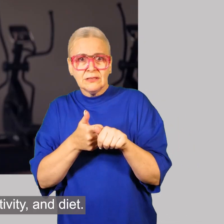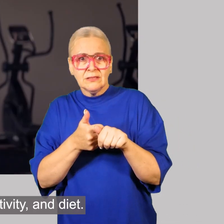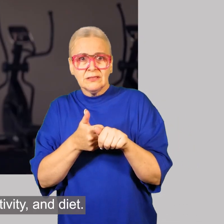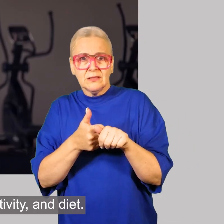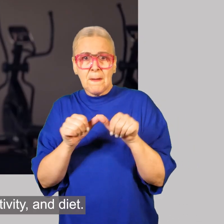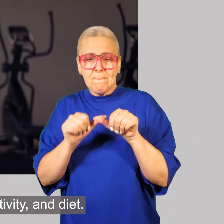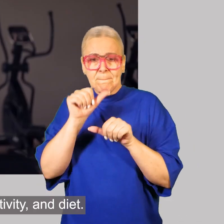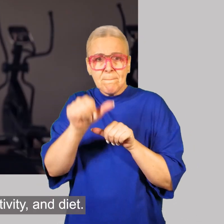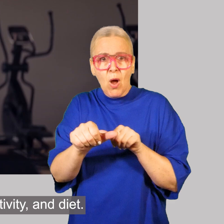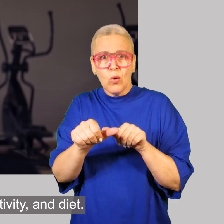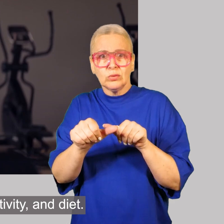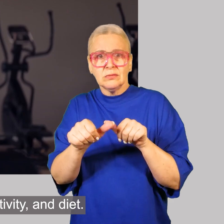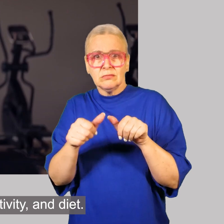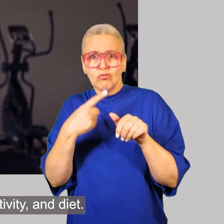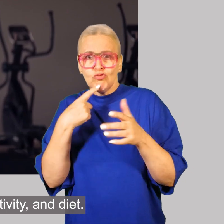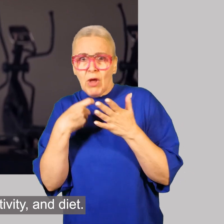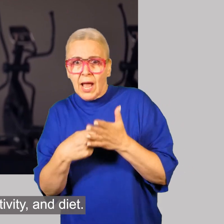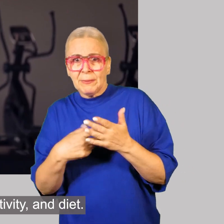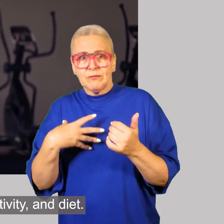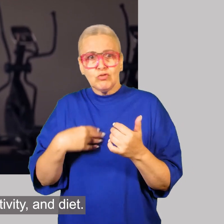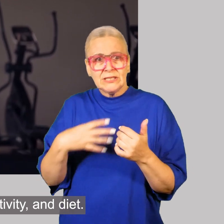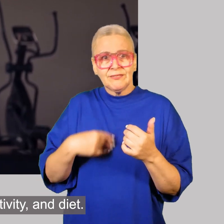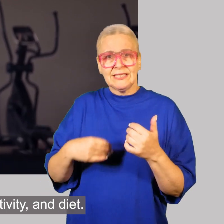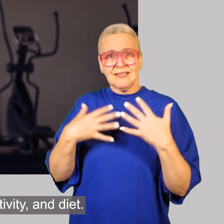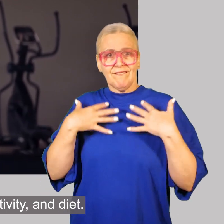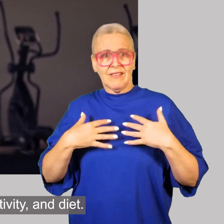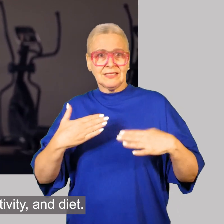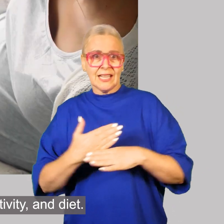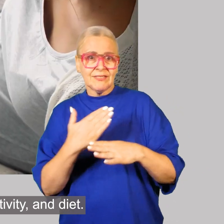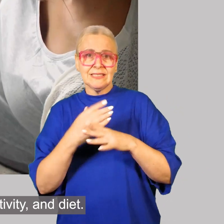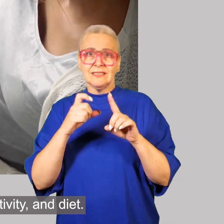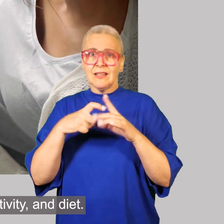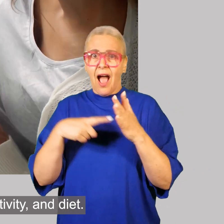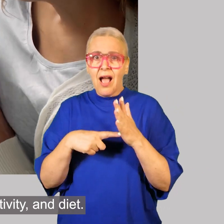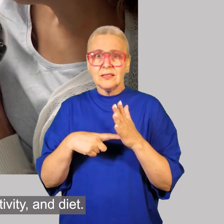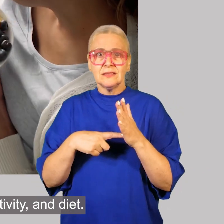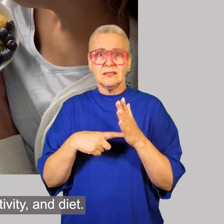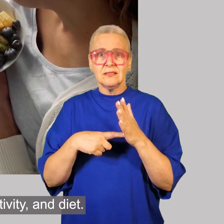recommendations for breastfeeding, physical activity, and diet.